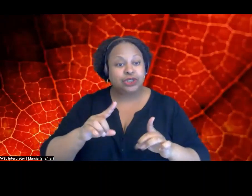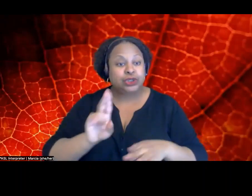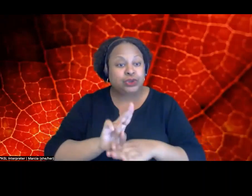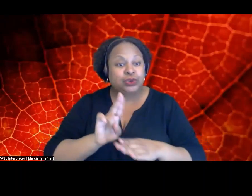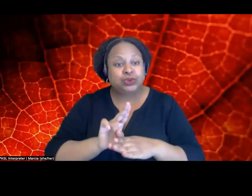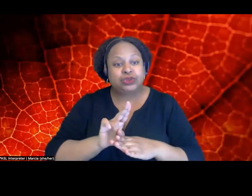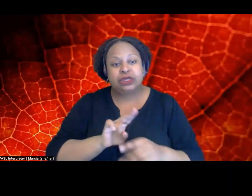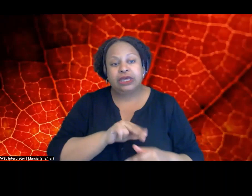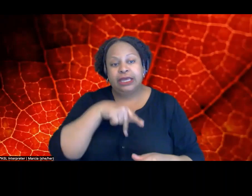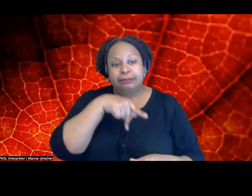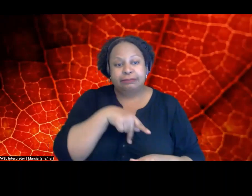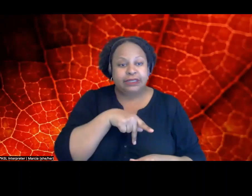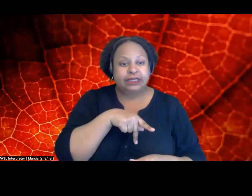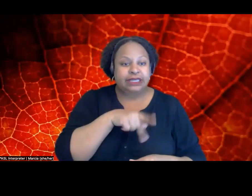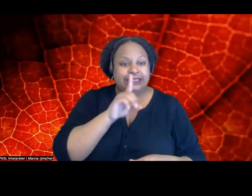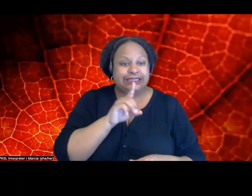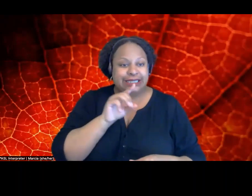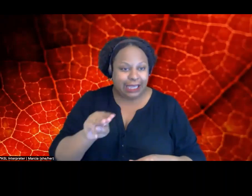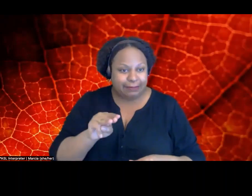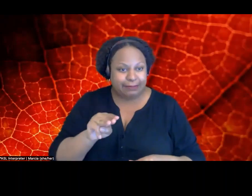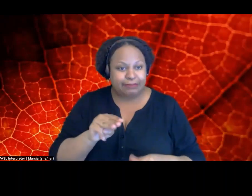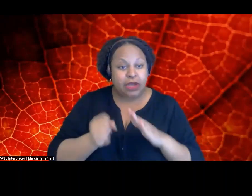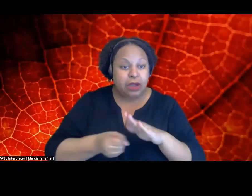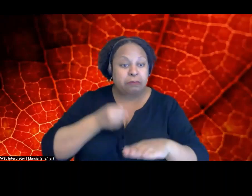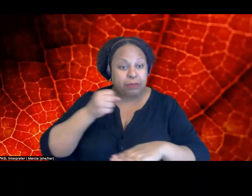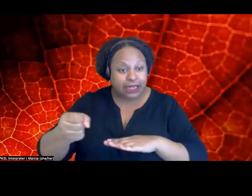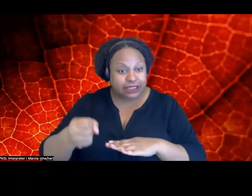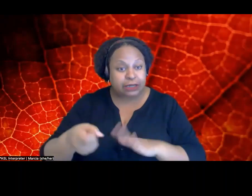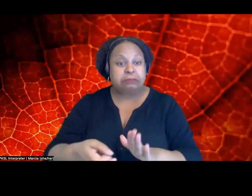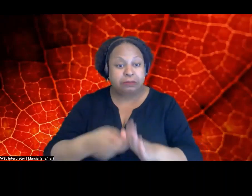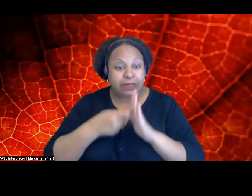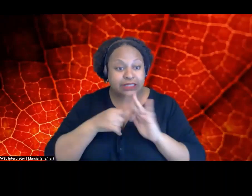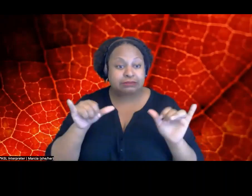demands measure with the Department of Occupational Therapy at U of T.